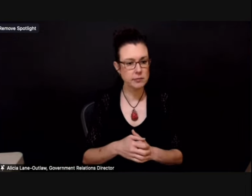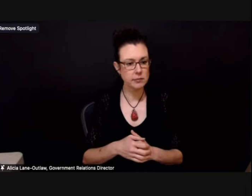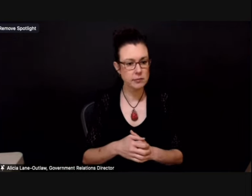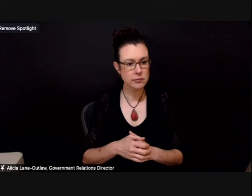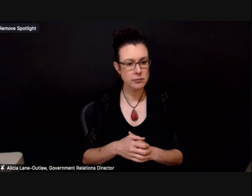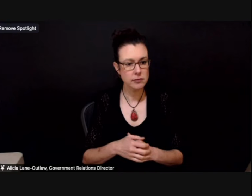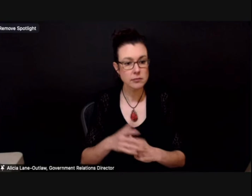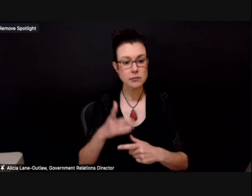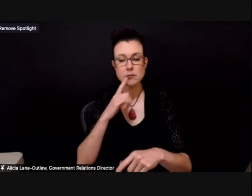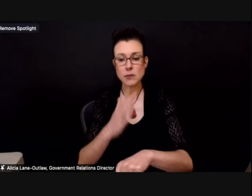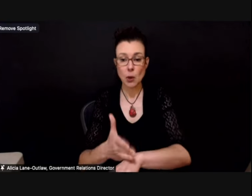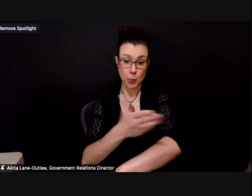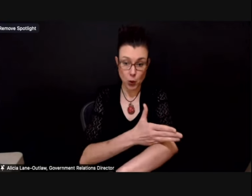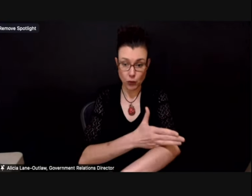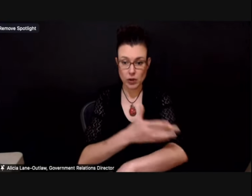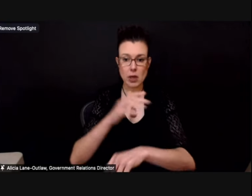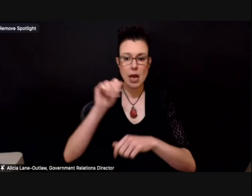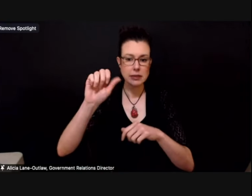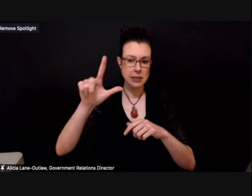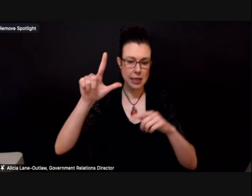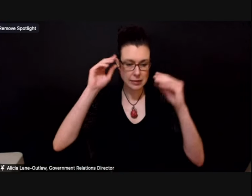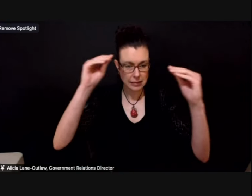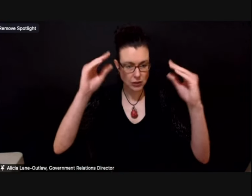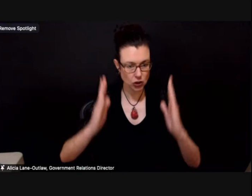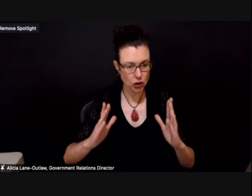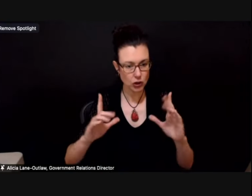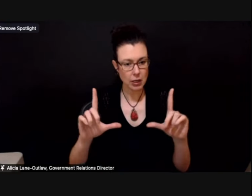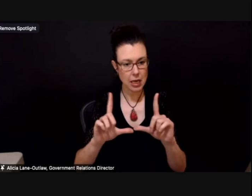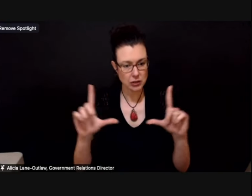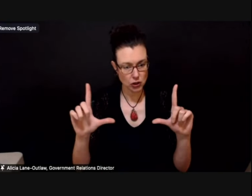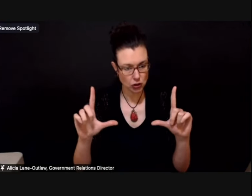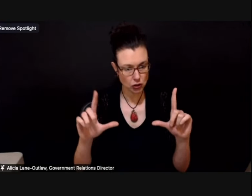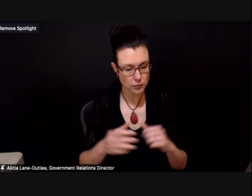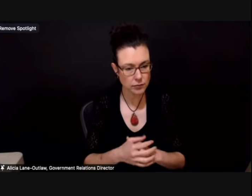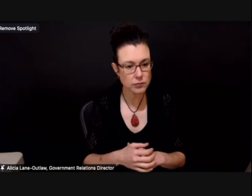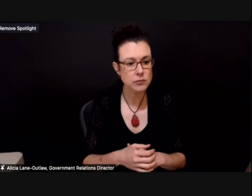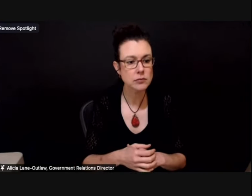Improve ASL Teacher Licensure